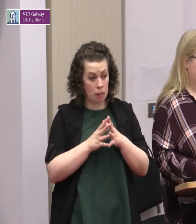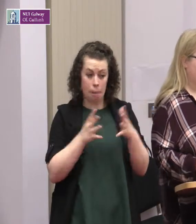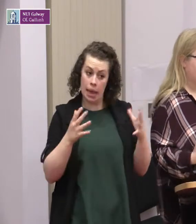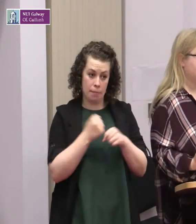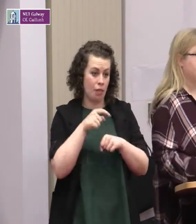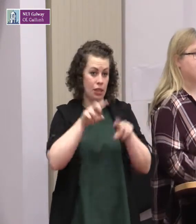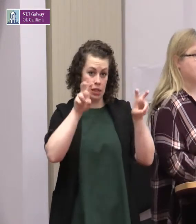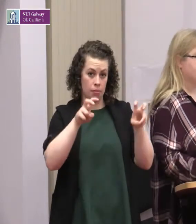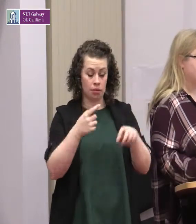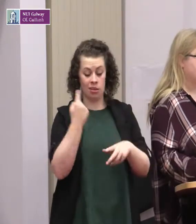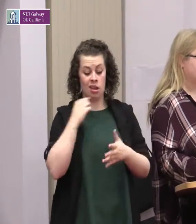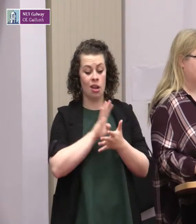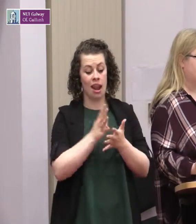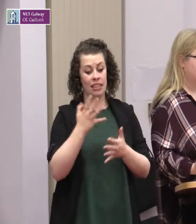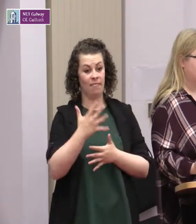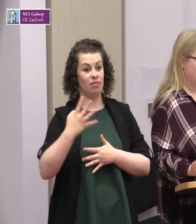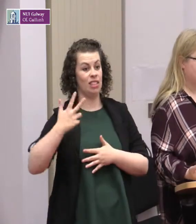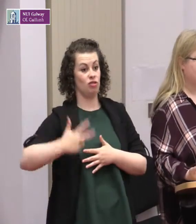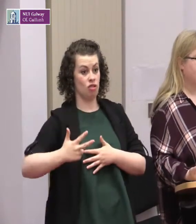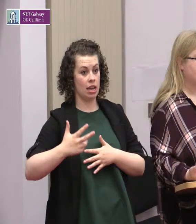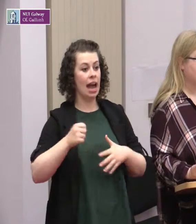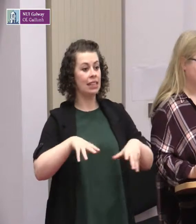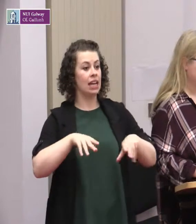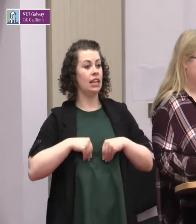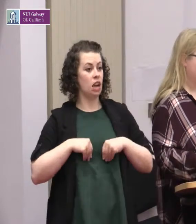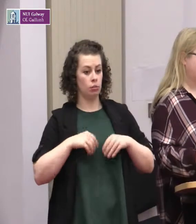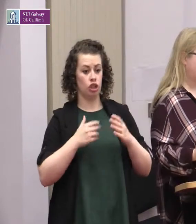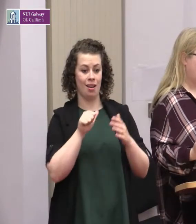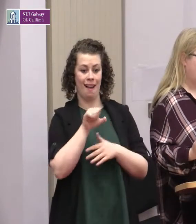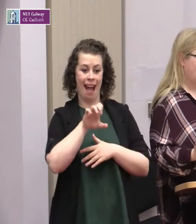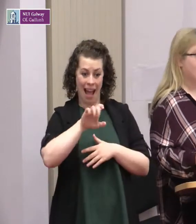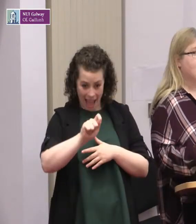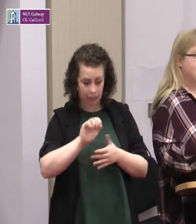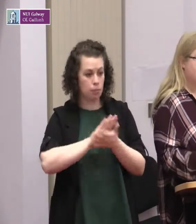In 1953, the adoption act came into force.